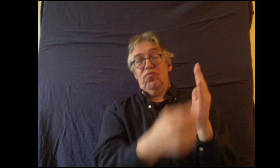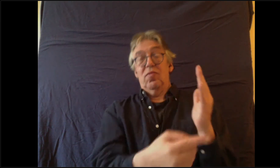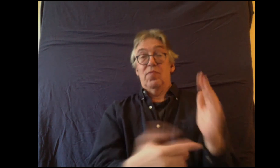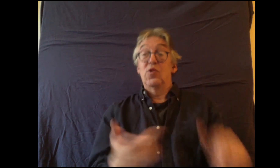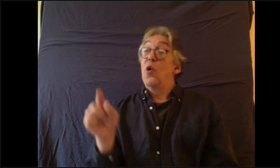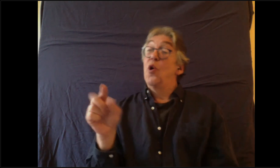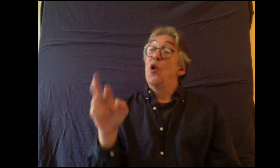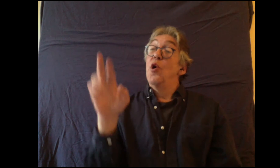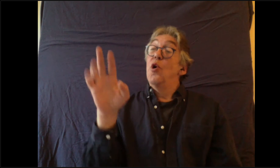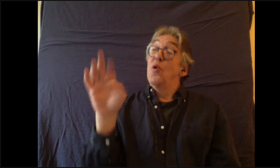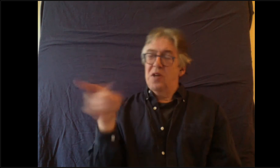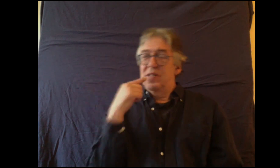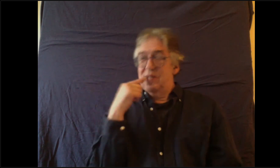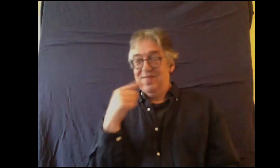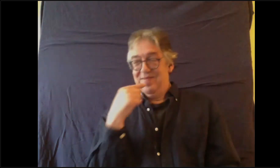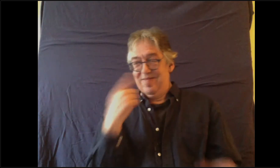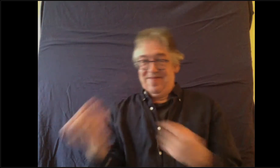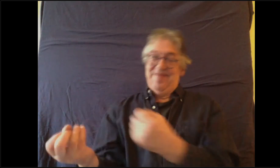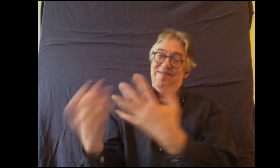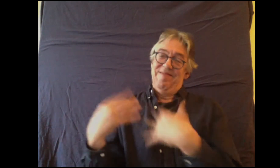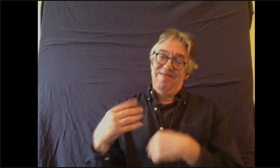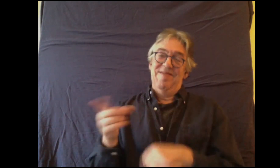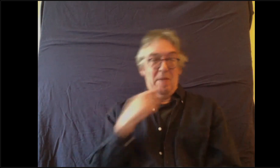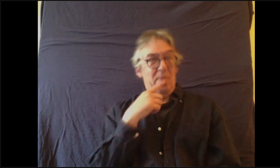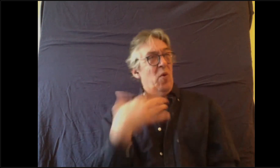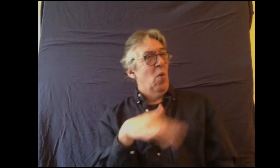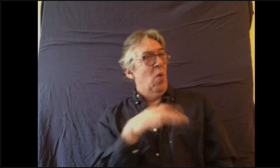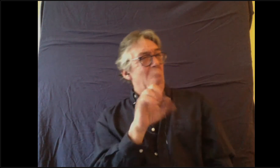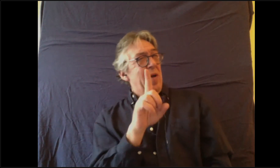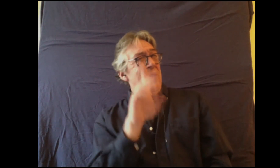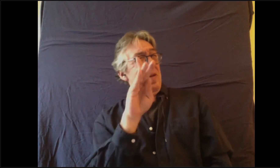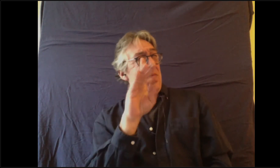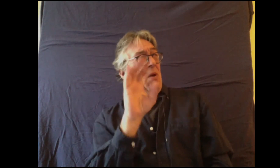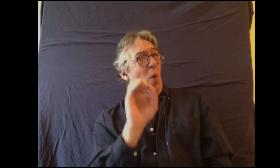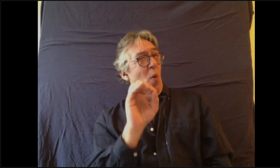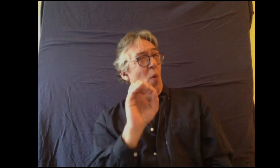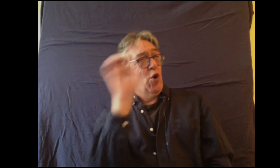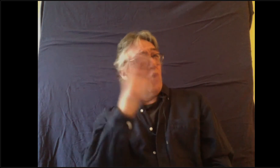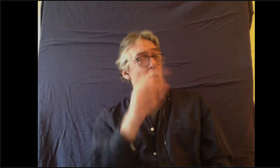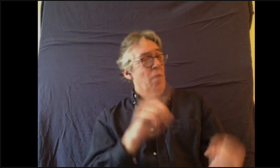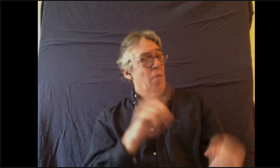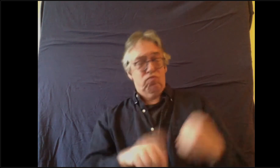and have a word to say when it comes to advocacy.